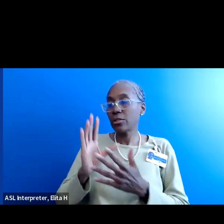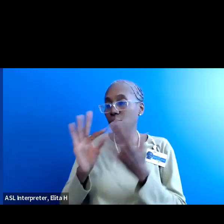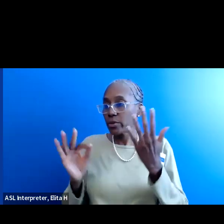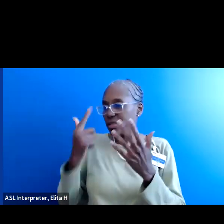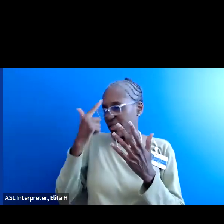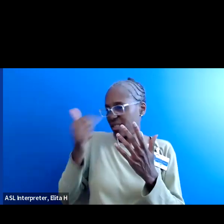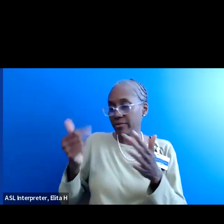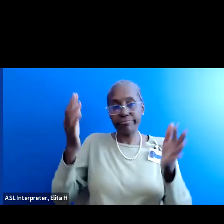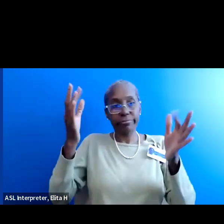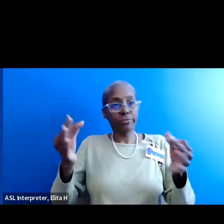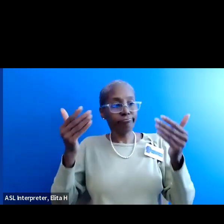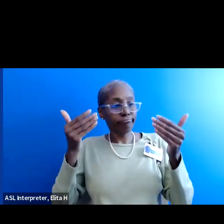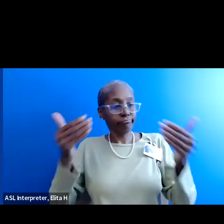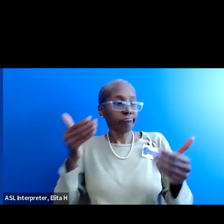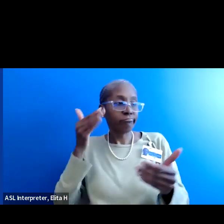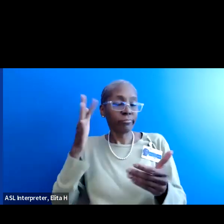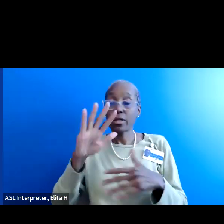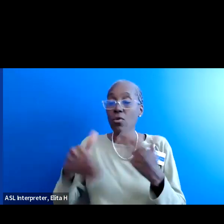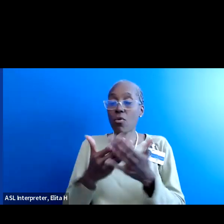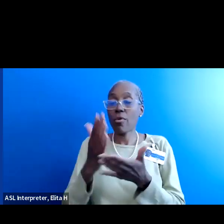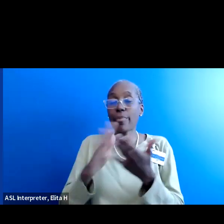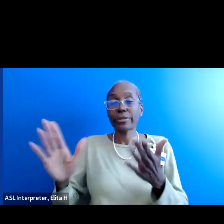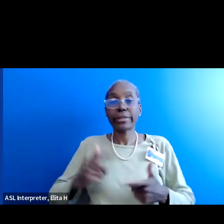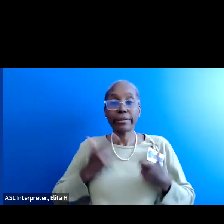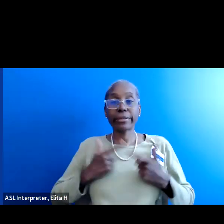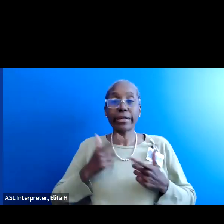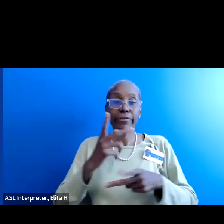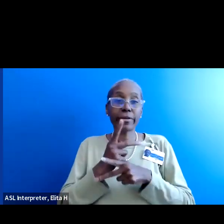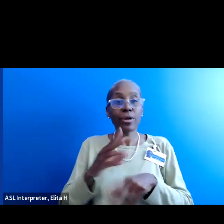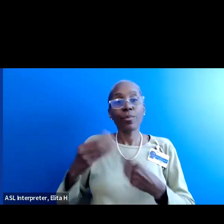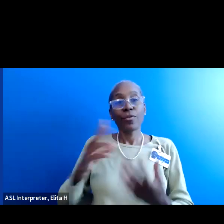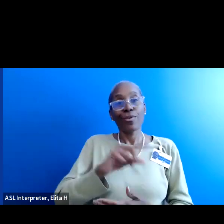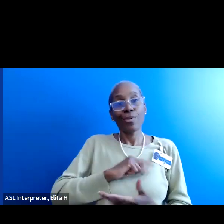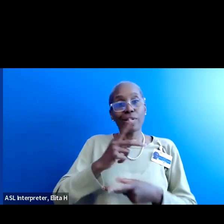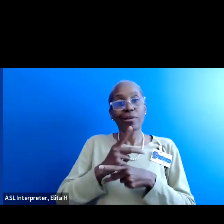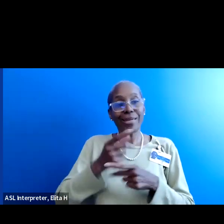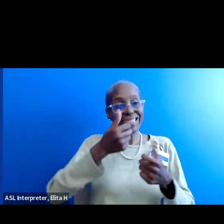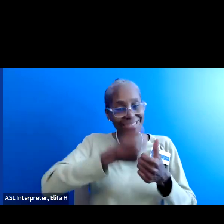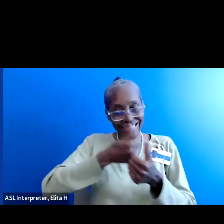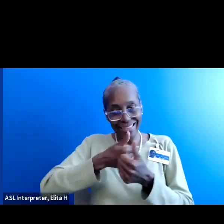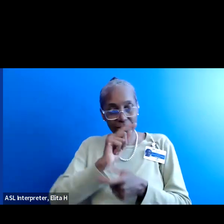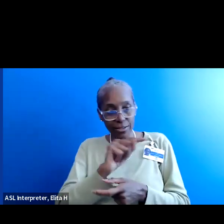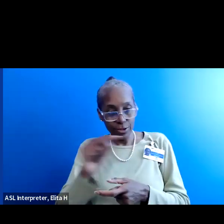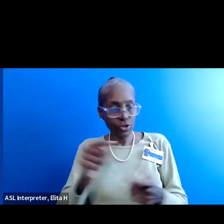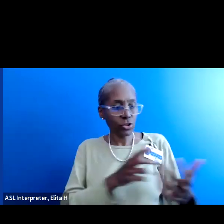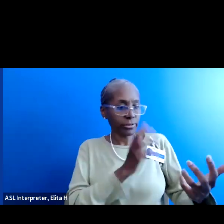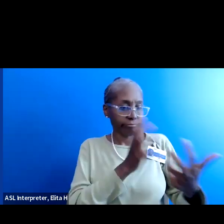in all aspects of life and care. Providing quality care means that each resident care is individualized in order